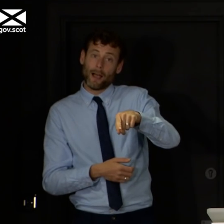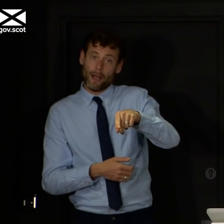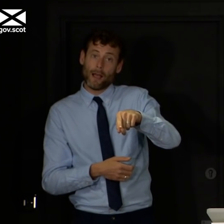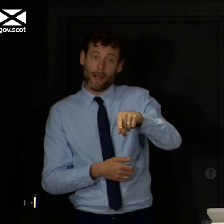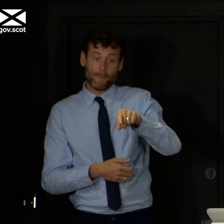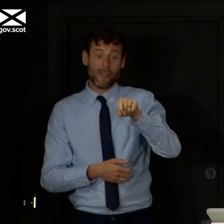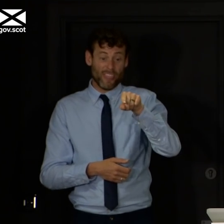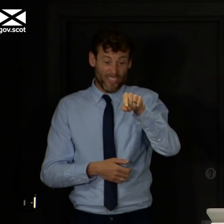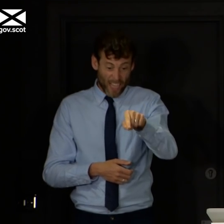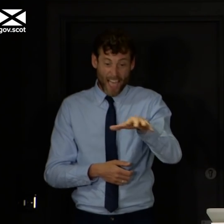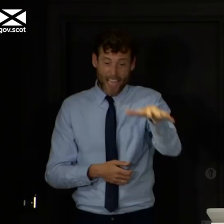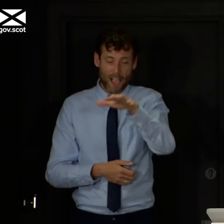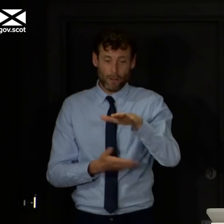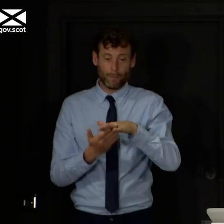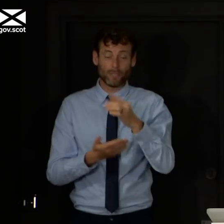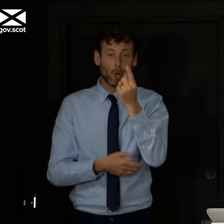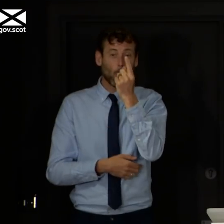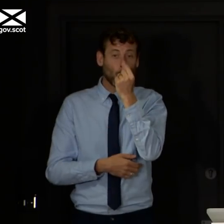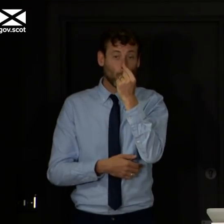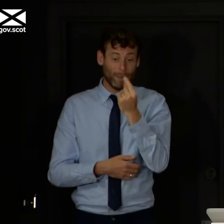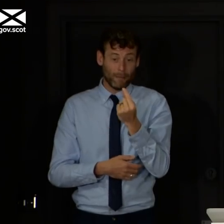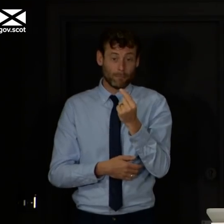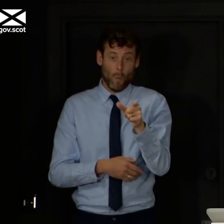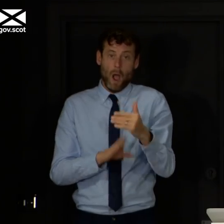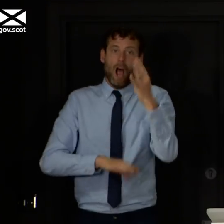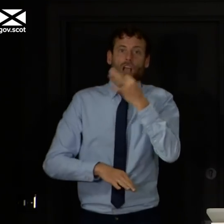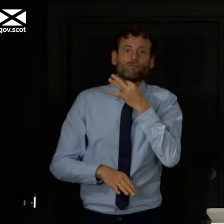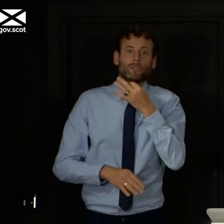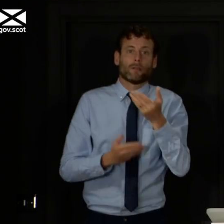is greater. So, that is a very long winded ways of saying this is not a straight forward